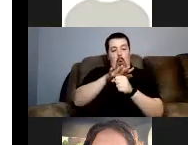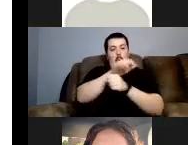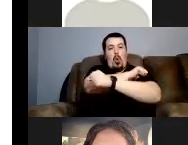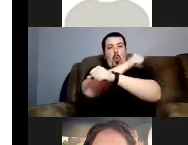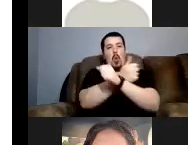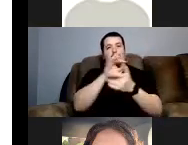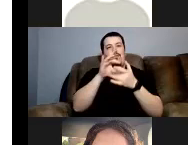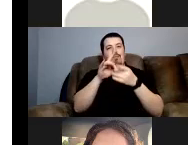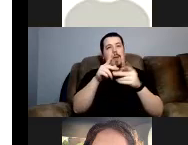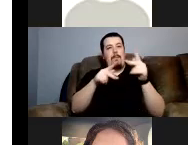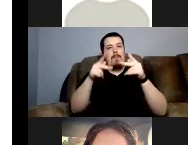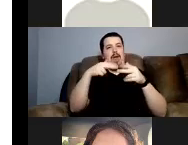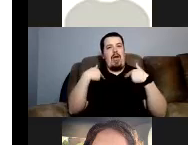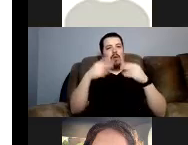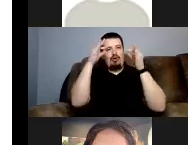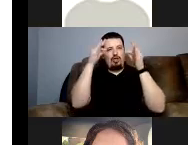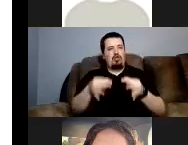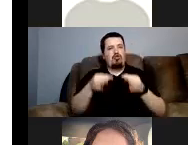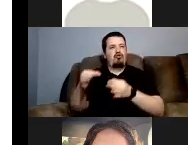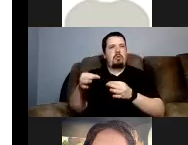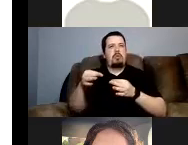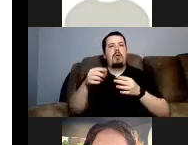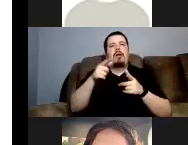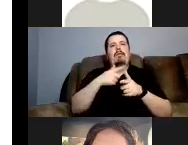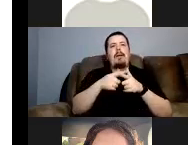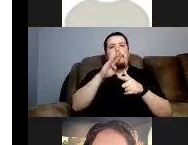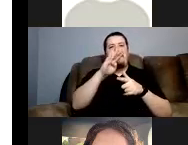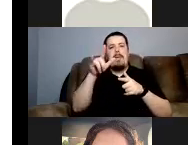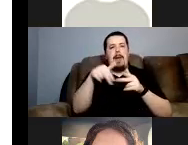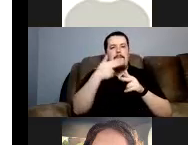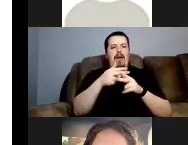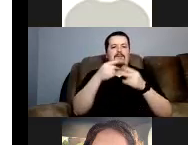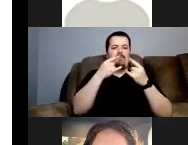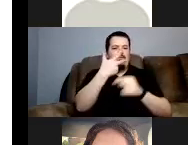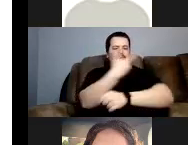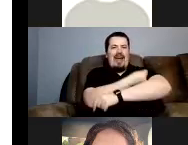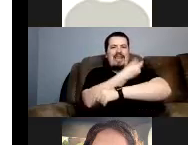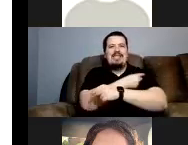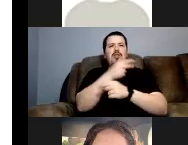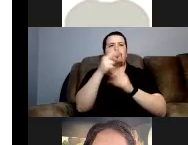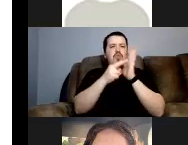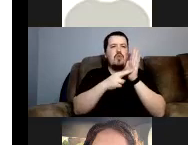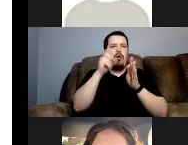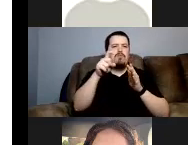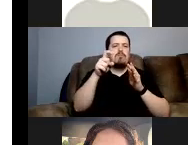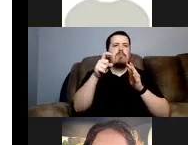decision making there's a bill about vaccine rules in that you have to recognize moral or religious